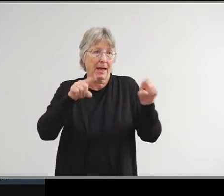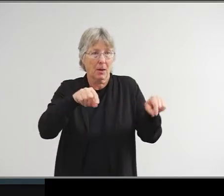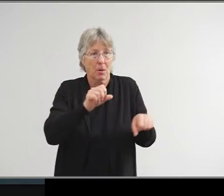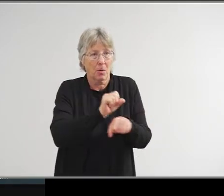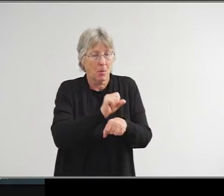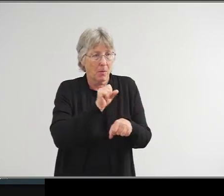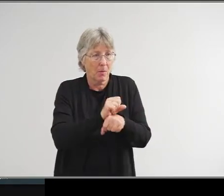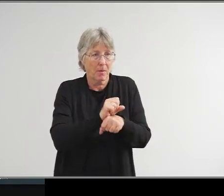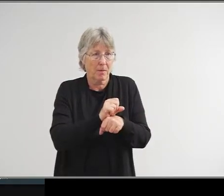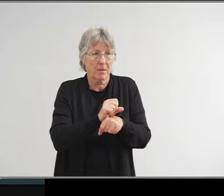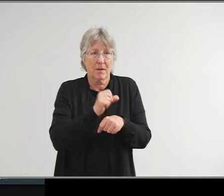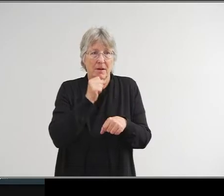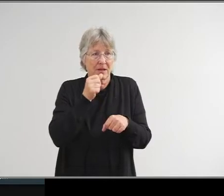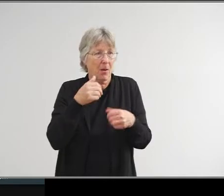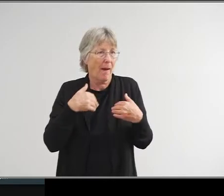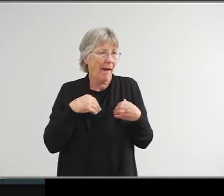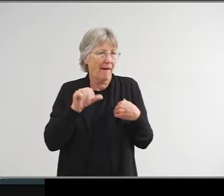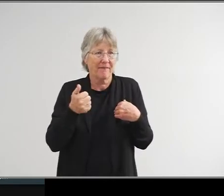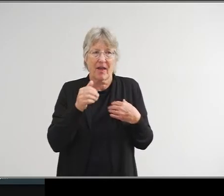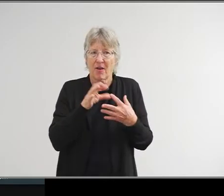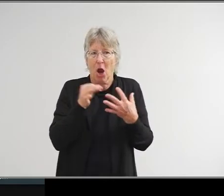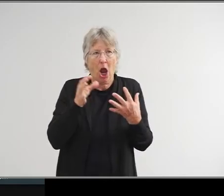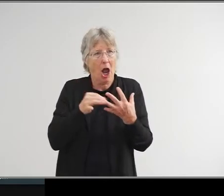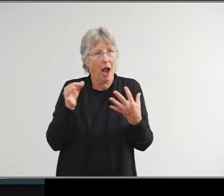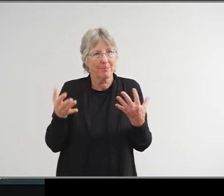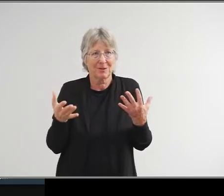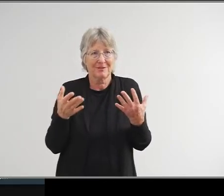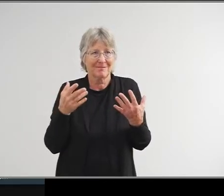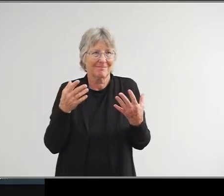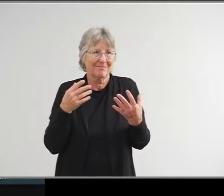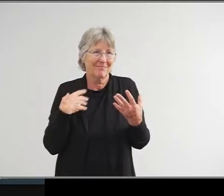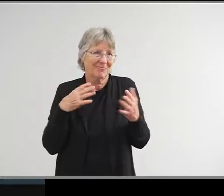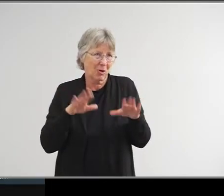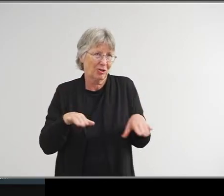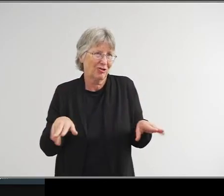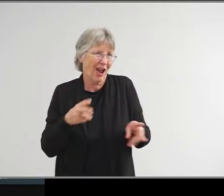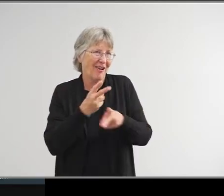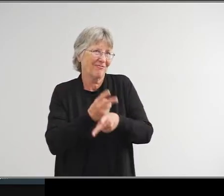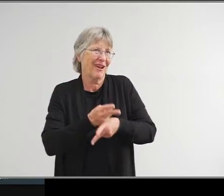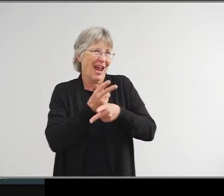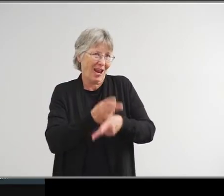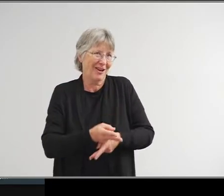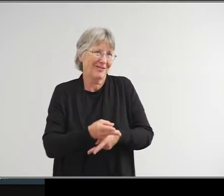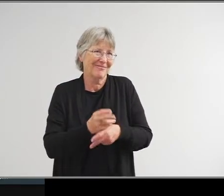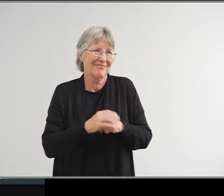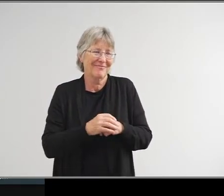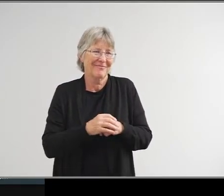who doesn't have another option for care. And that is really the decision point that we're using.